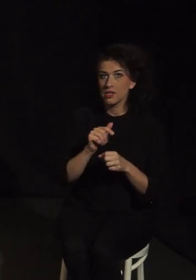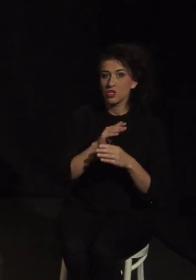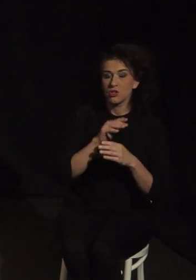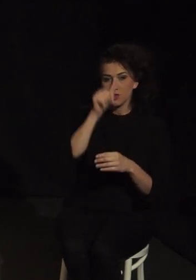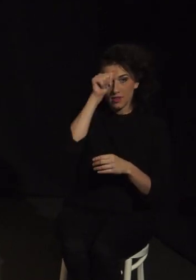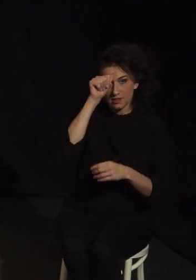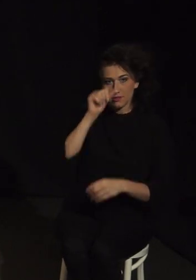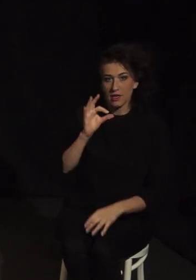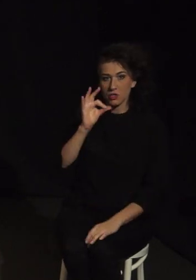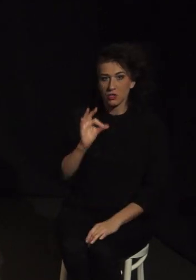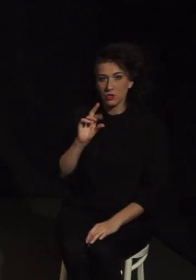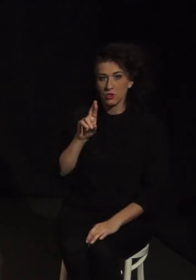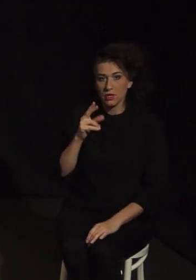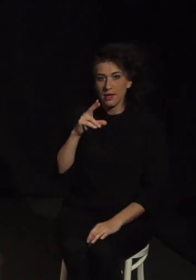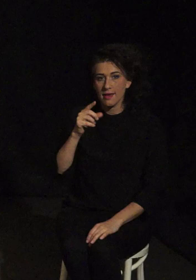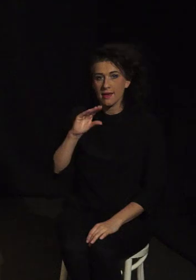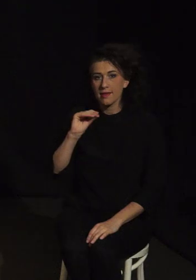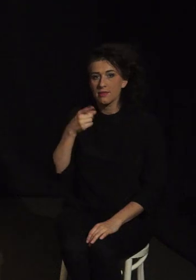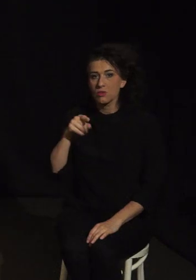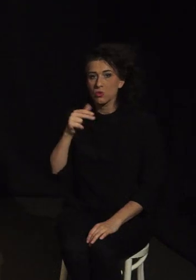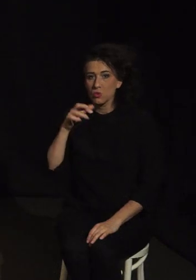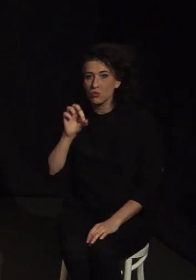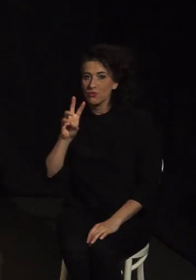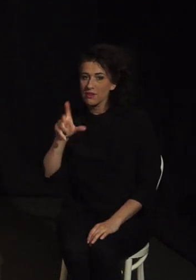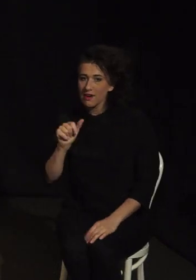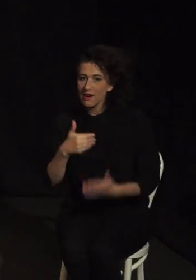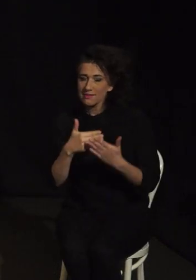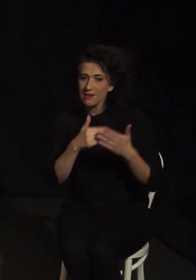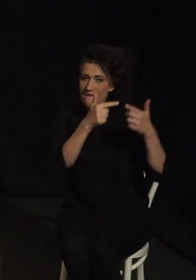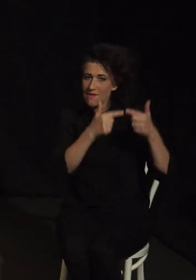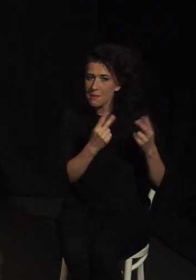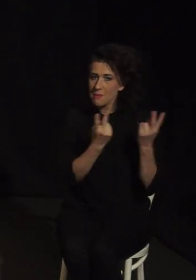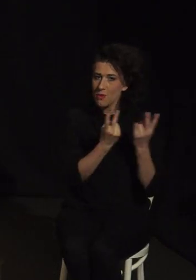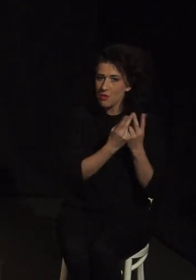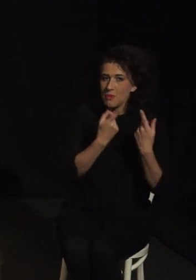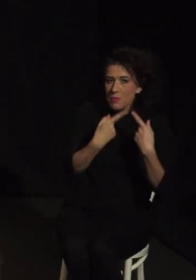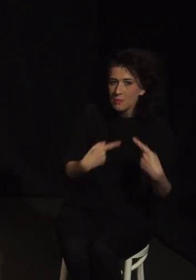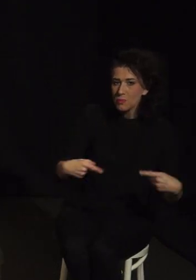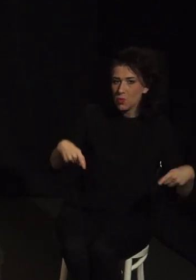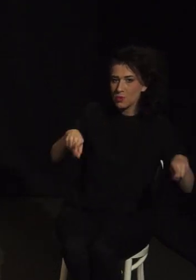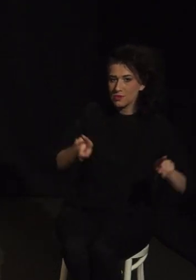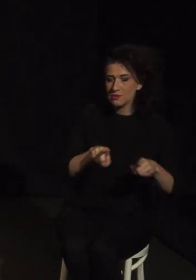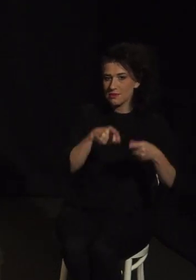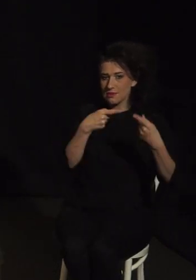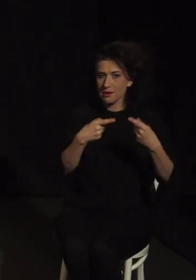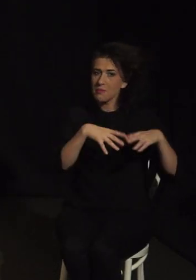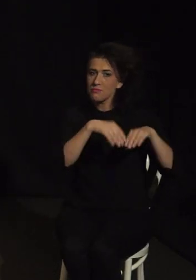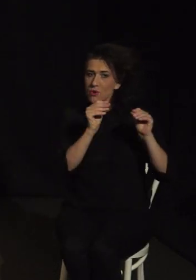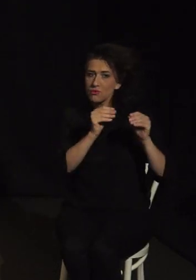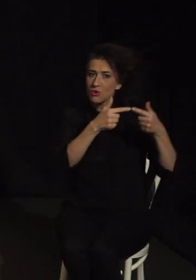The poem comes from the music. Poetry has its roots in music.